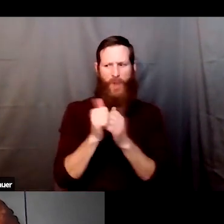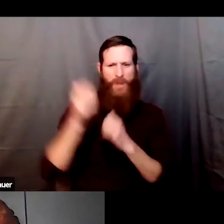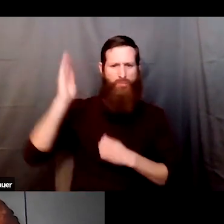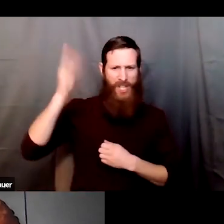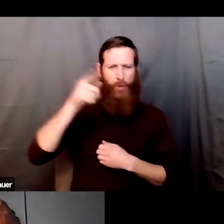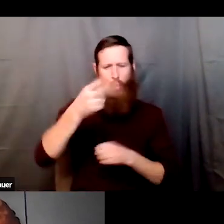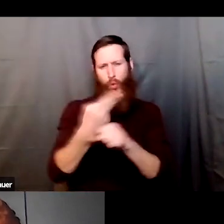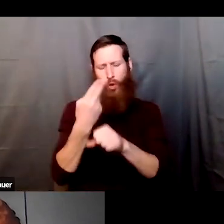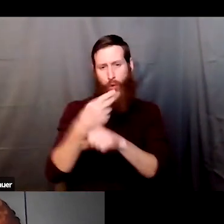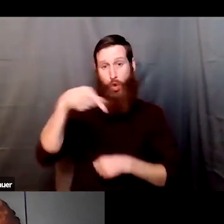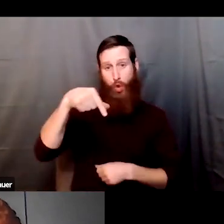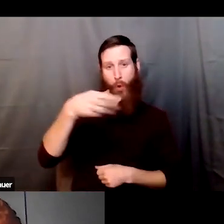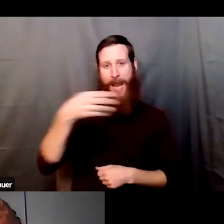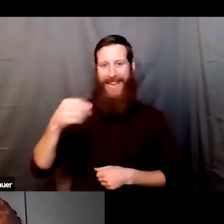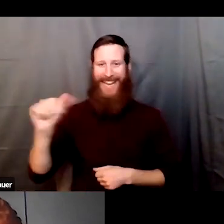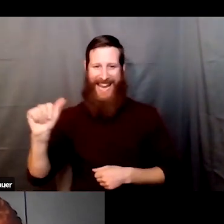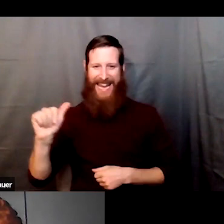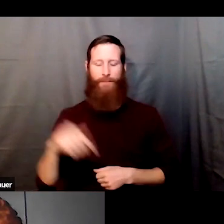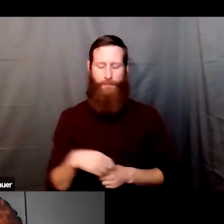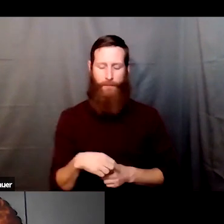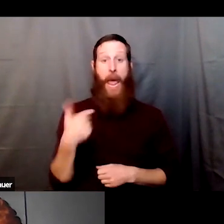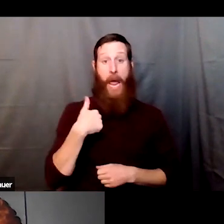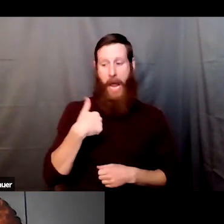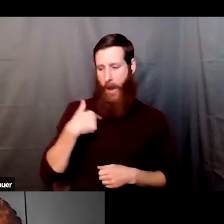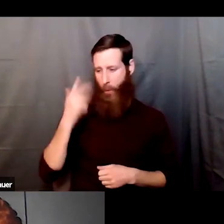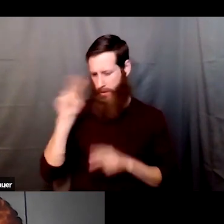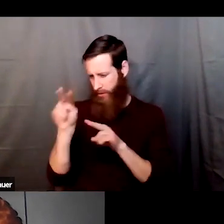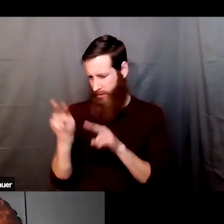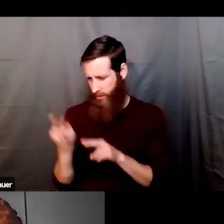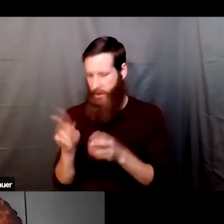Please try to use the Q&A function and I will hop in and help moderate some